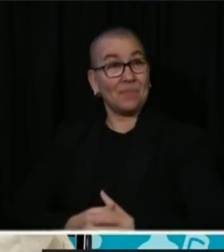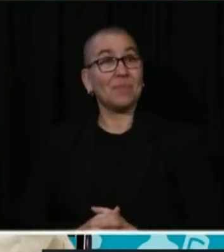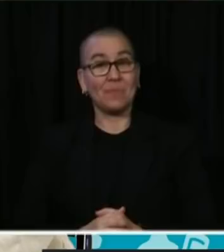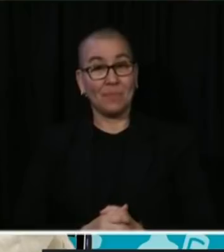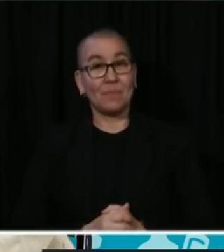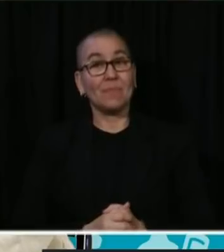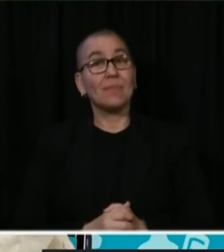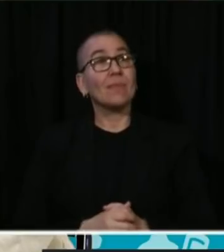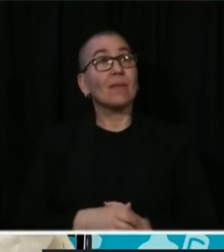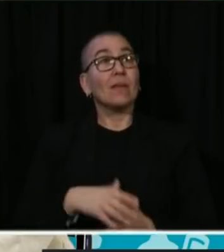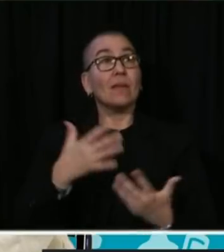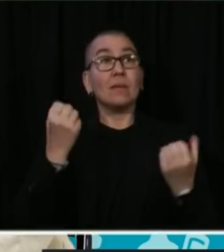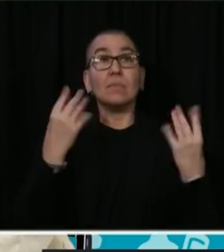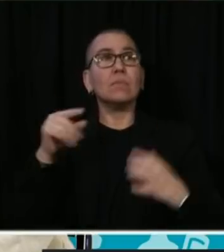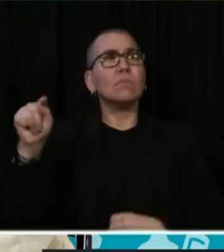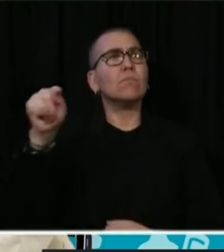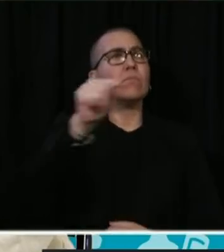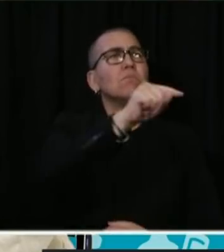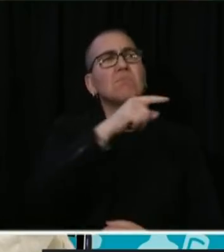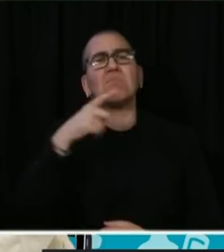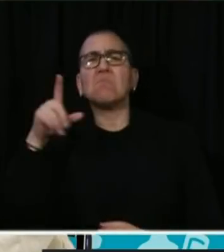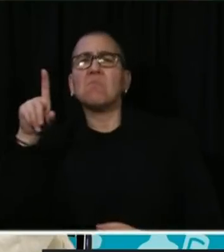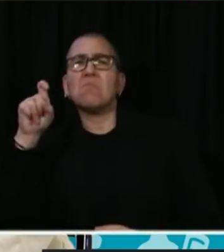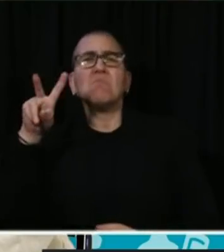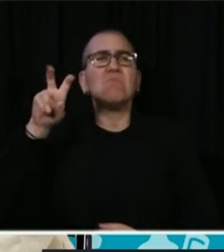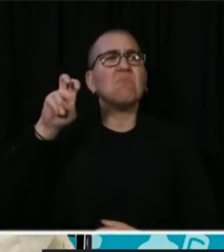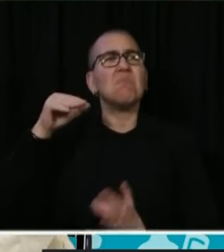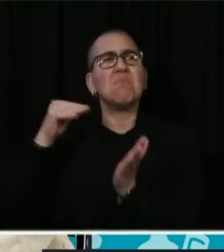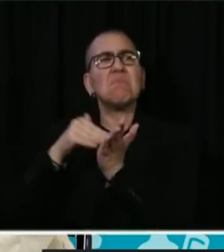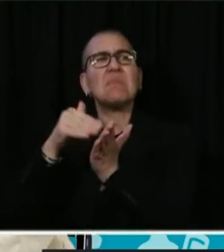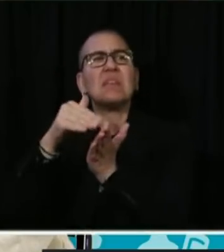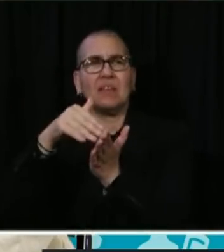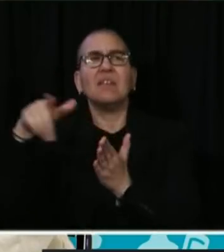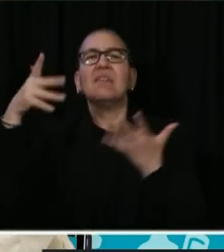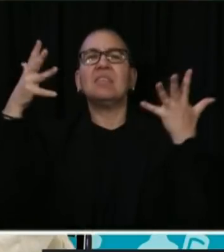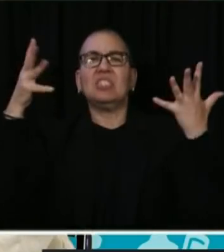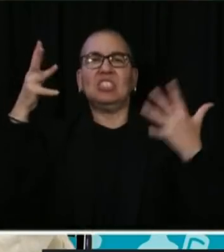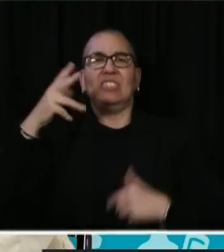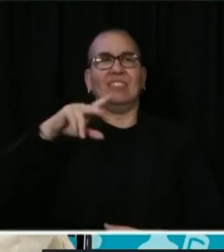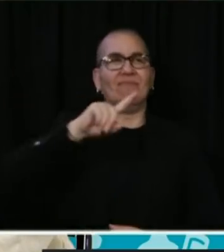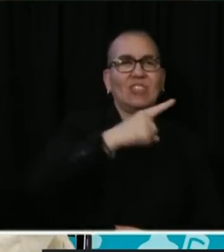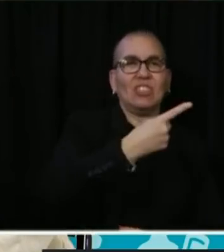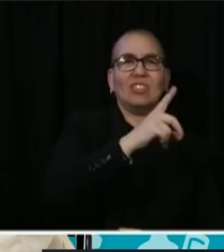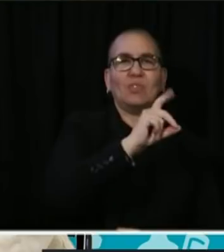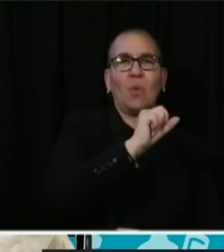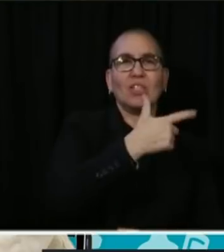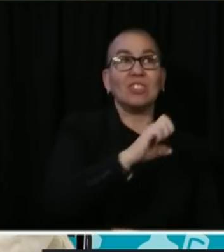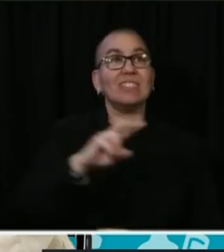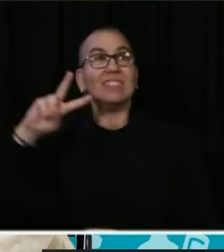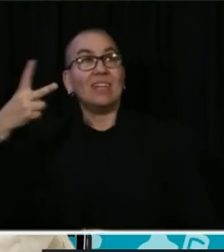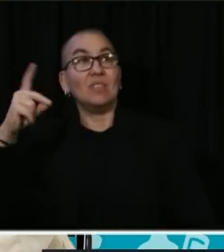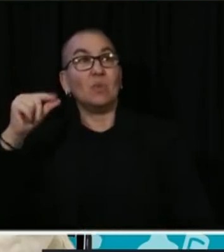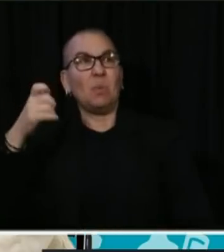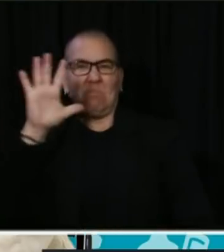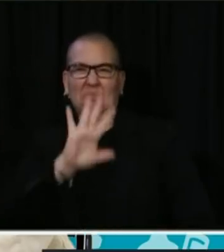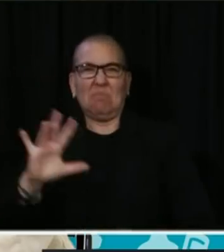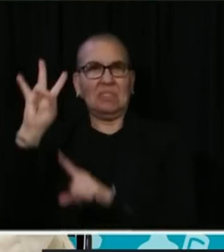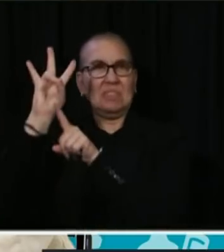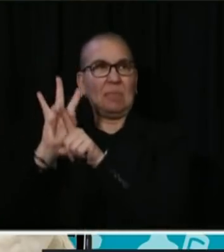OVER 2.5 MILLION MINNESOTANS HAVE HAD THE VACCINE AND OVER 2 MILLION OF YOU ARE FULLY